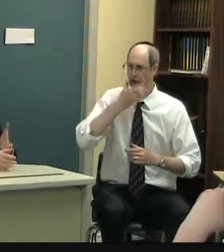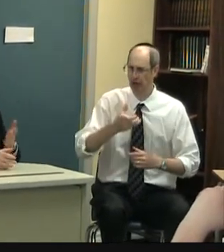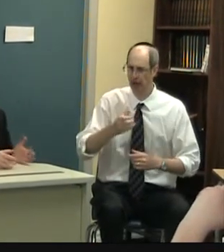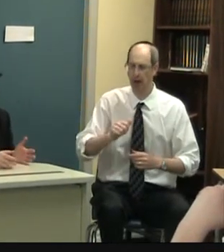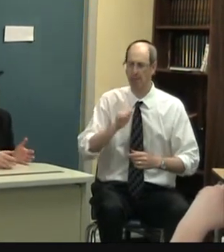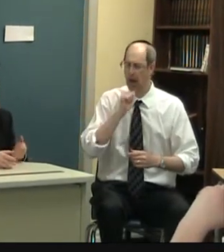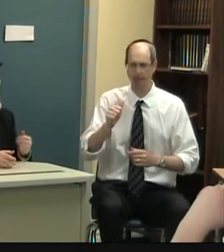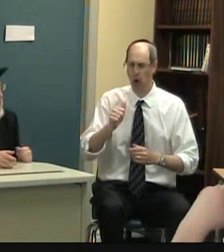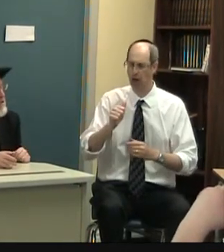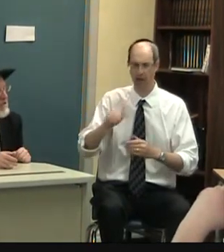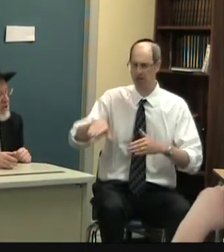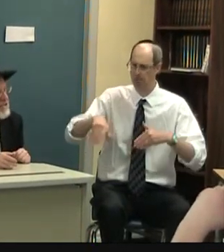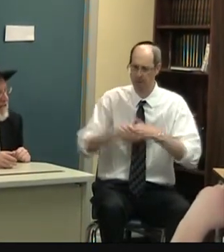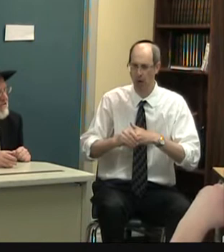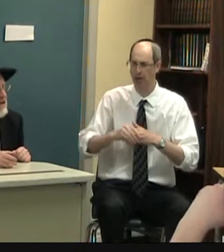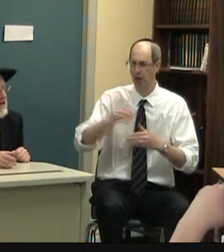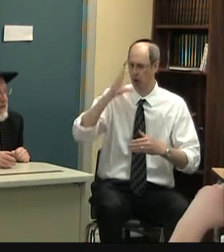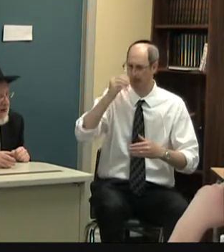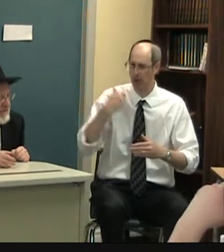To be married to a man who doesn't have a muhabba?